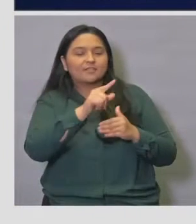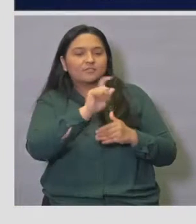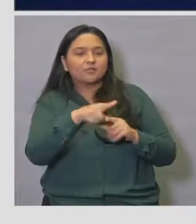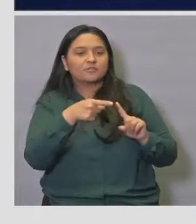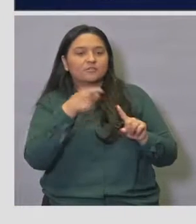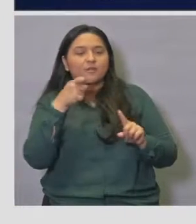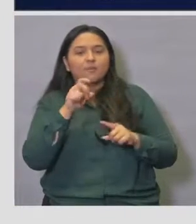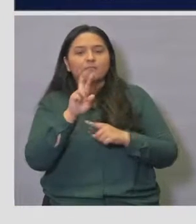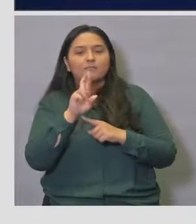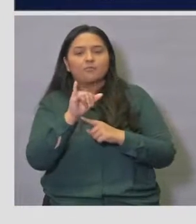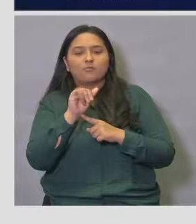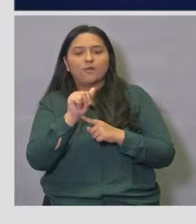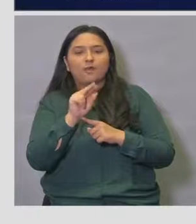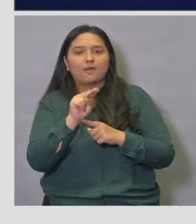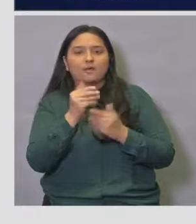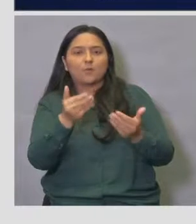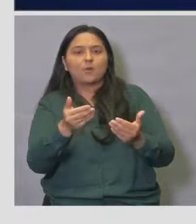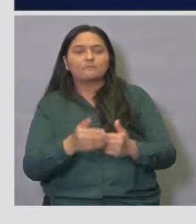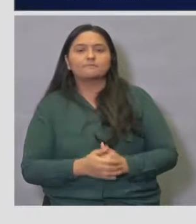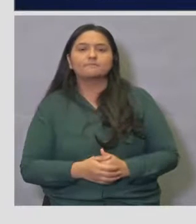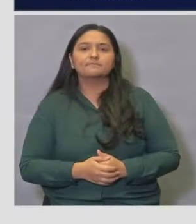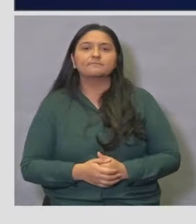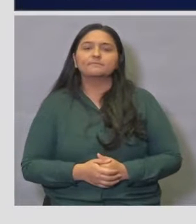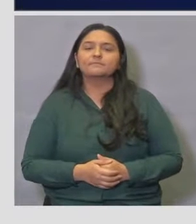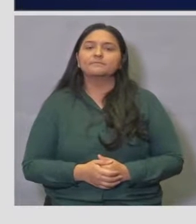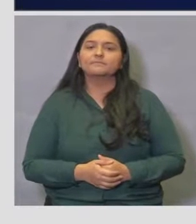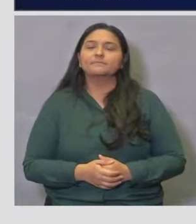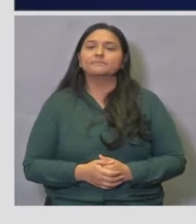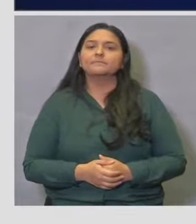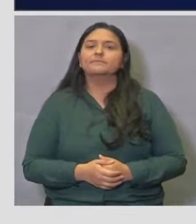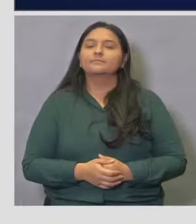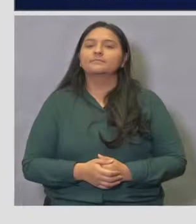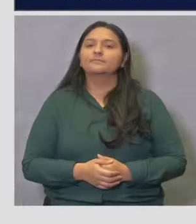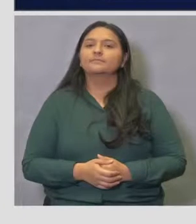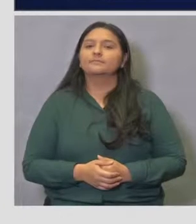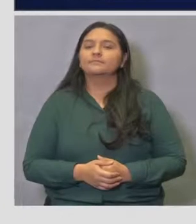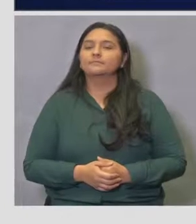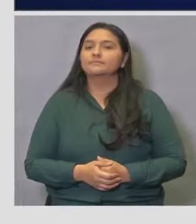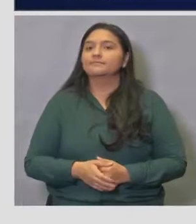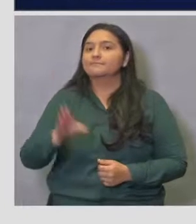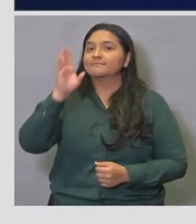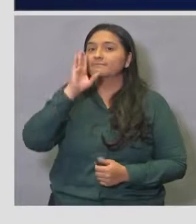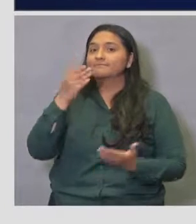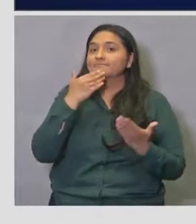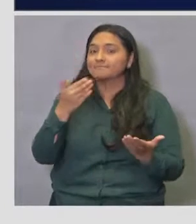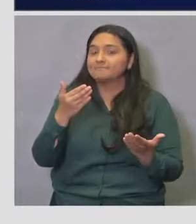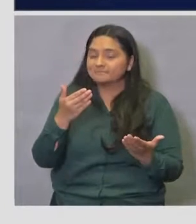NEXT QUESTION. THE NEXT QUESTION COMES FROM